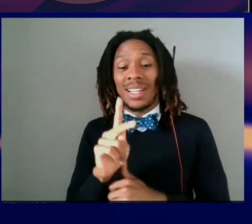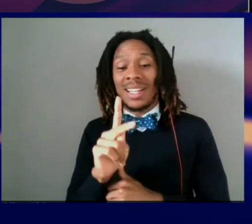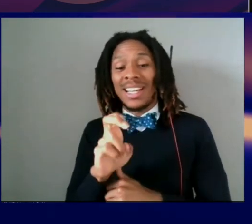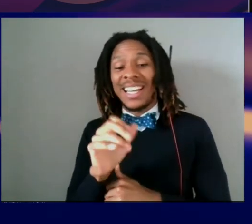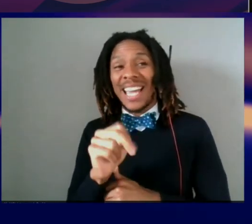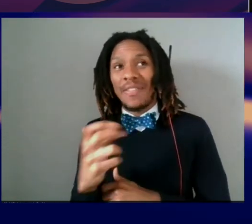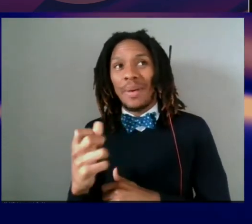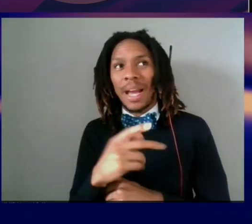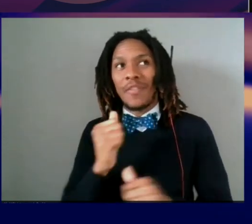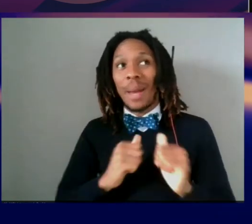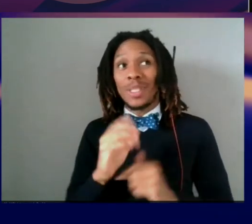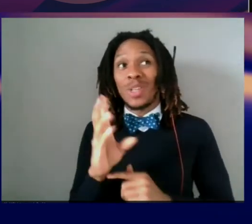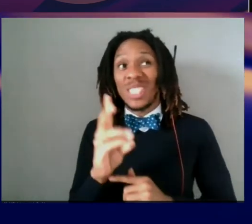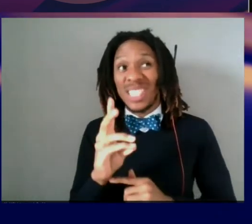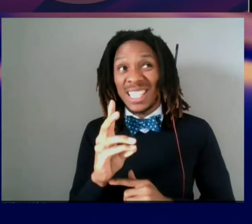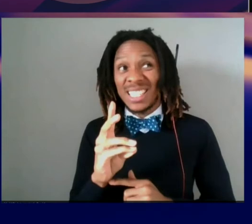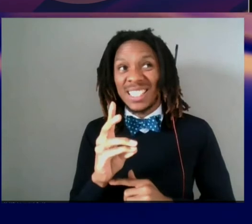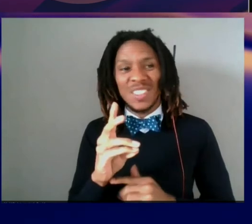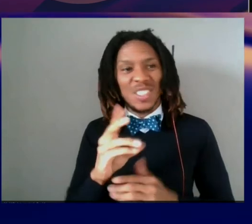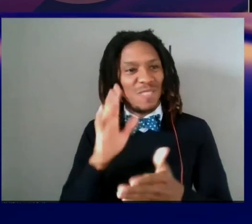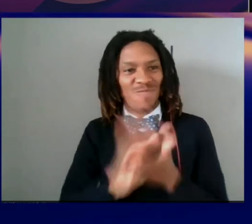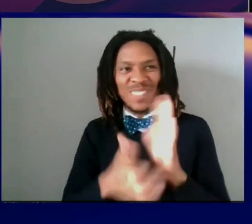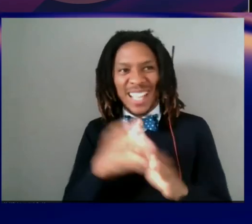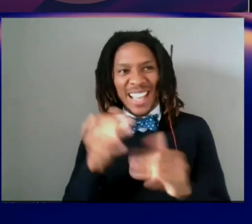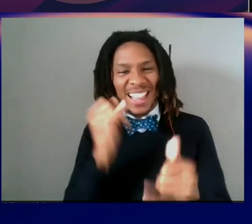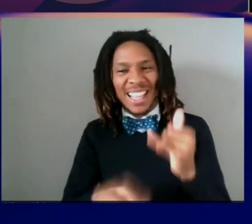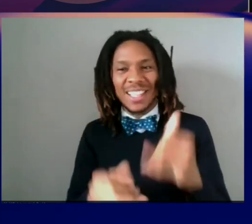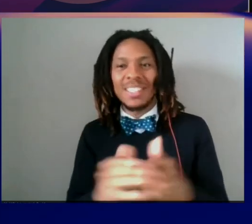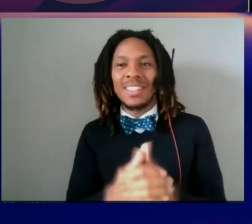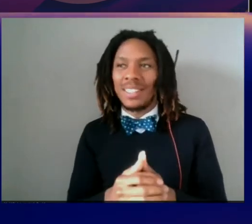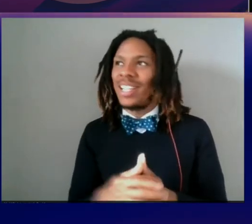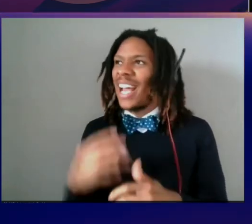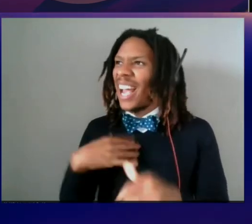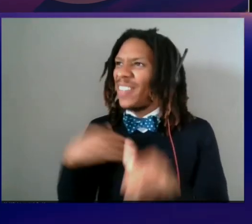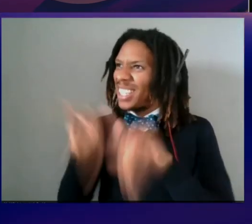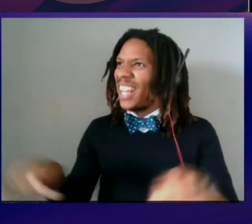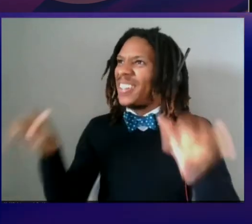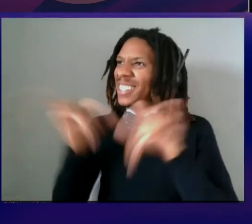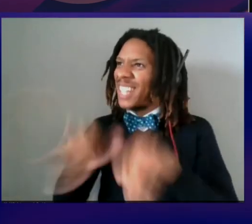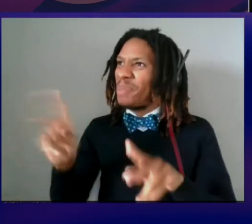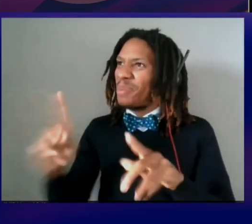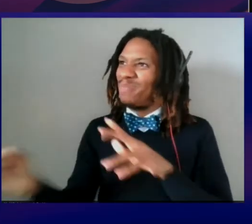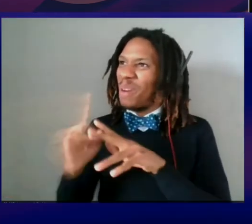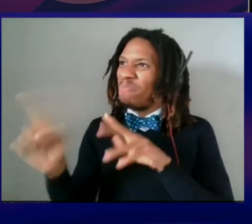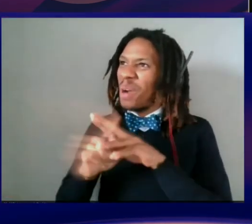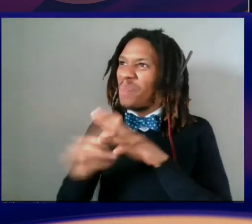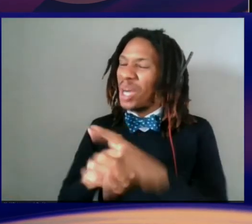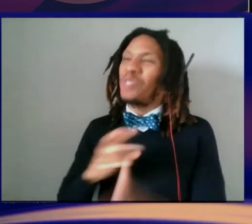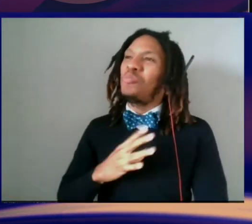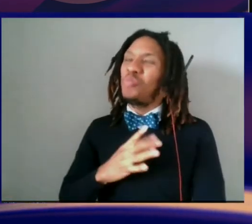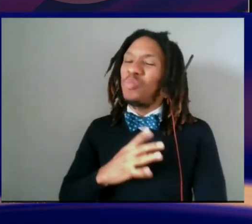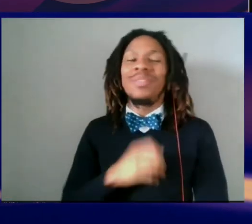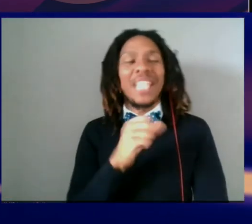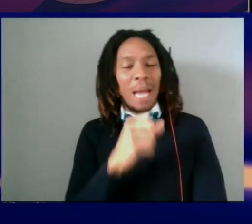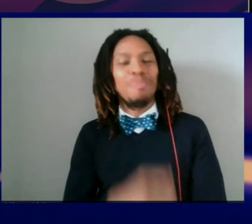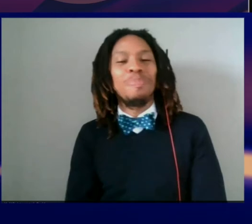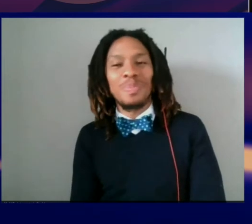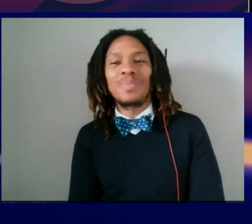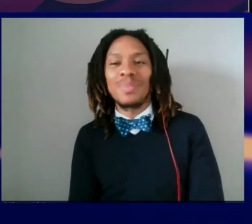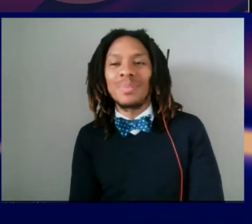to wrap it all up. You have recurring characters. I have recurring characters. Yeah. Recurring friends. (Suman chuckles)